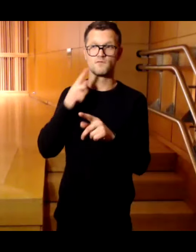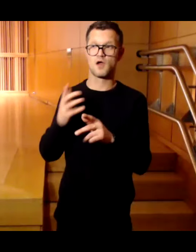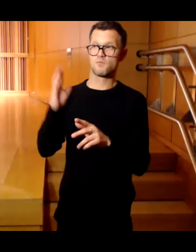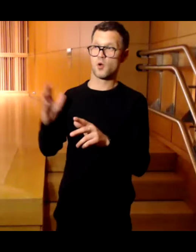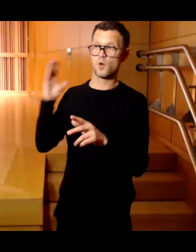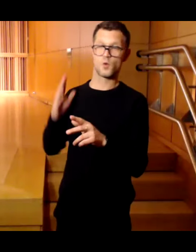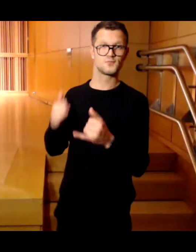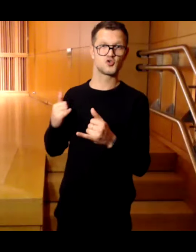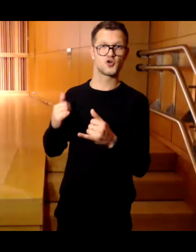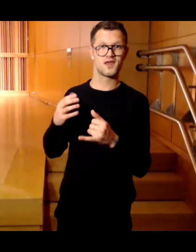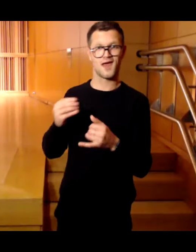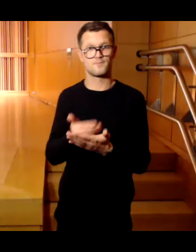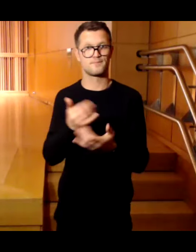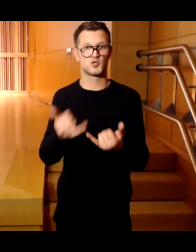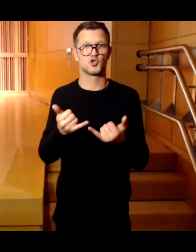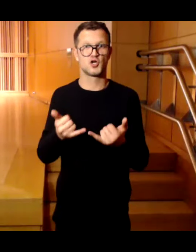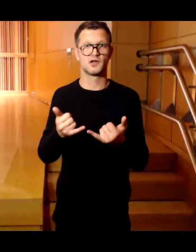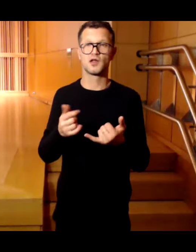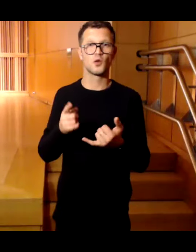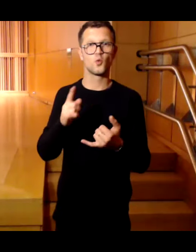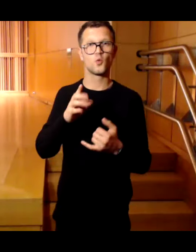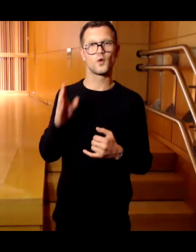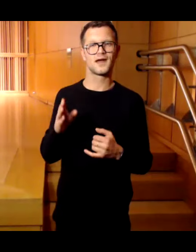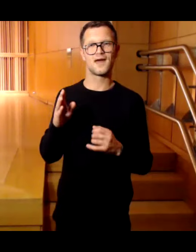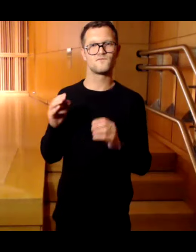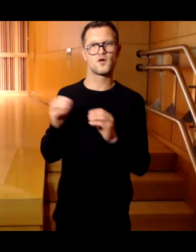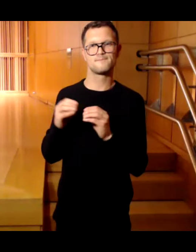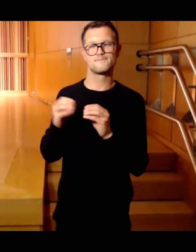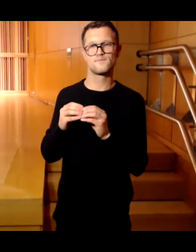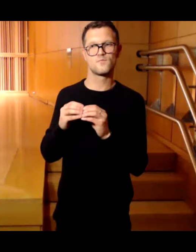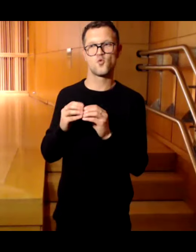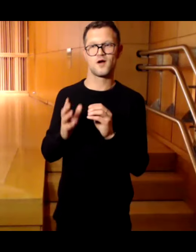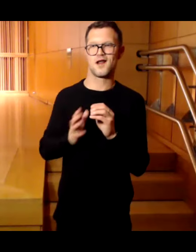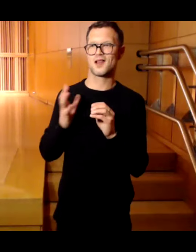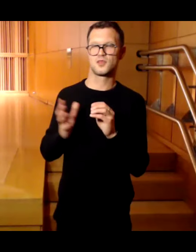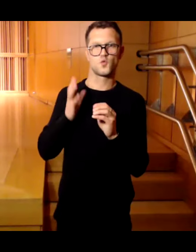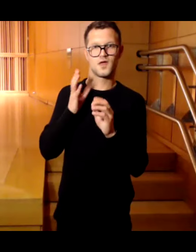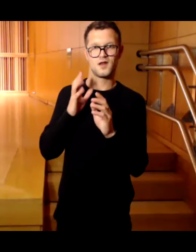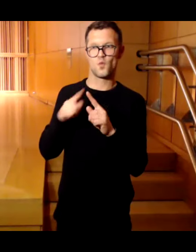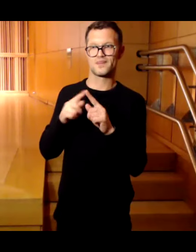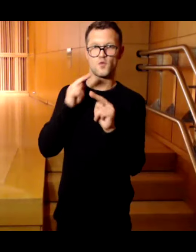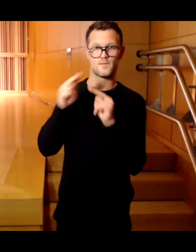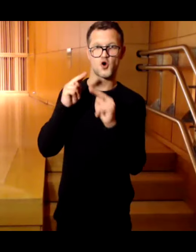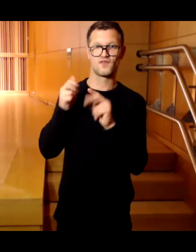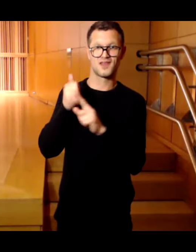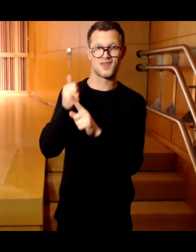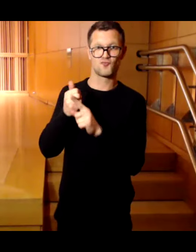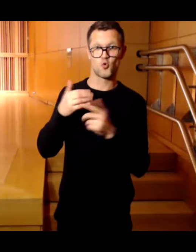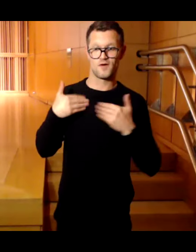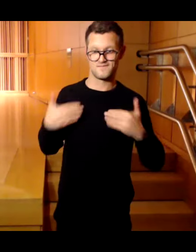quote, were never more eloquent. Then, when they were bartering their own flesh, their own human potential.